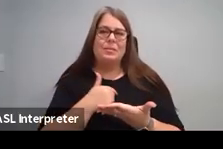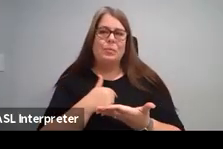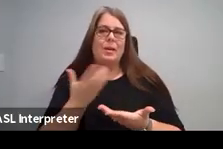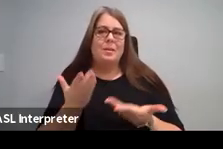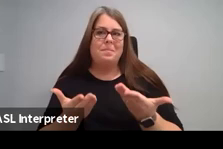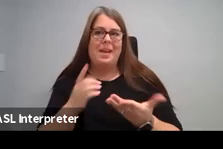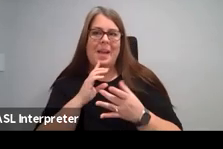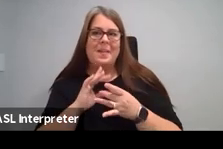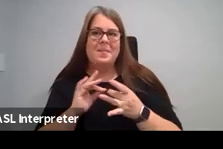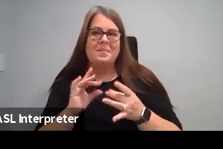Jewyl Alderson Clarke, SDCOE: With you from our resource bus stop.